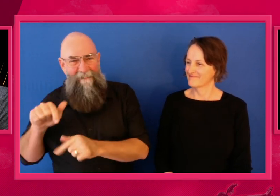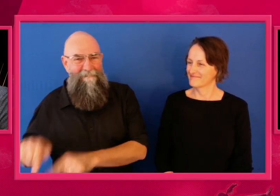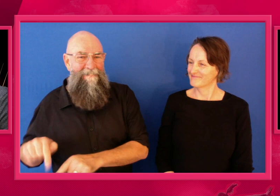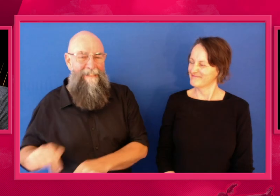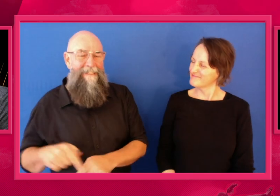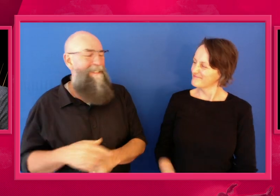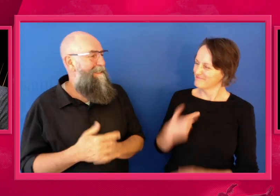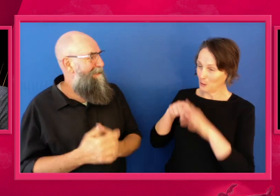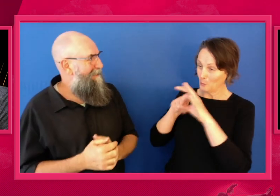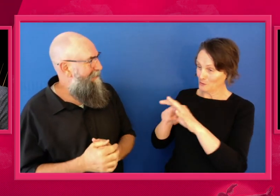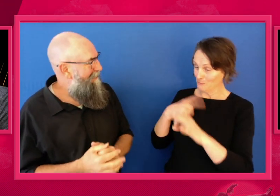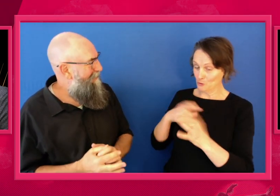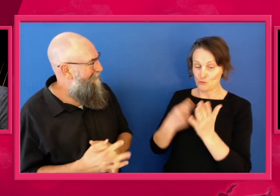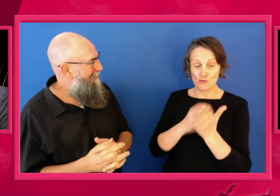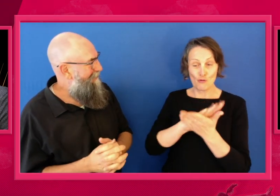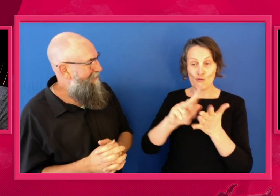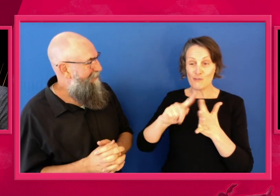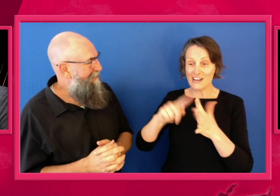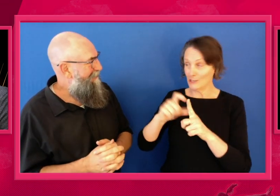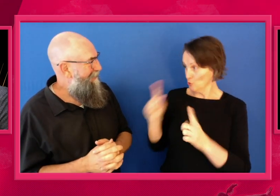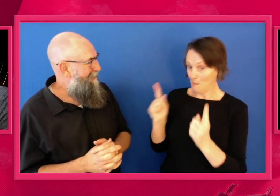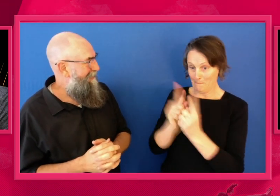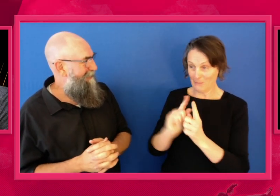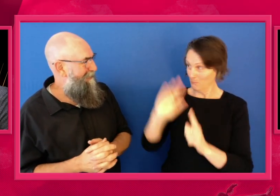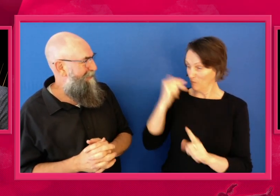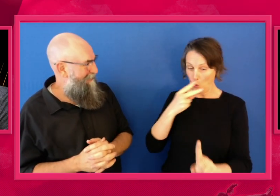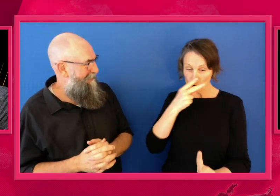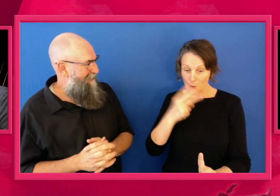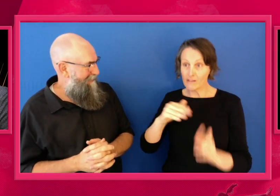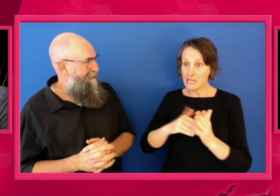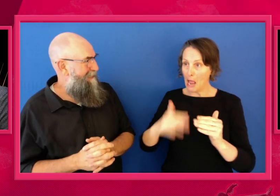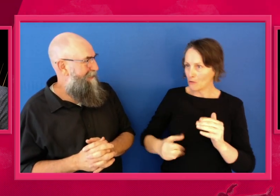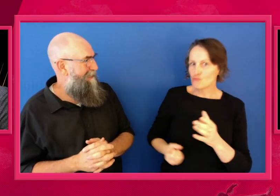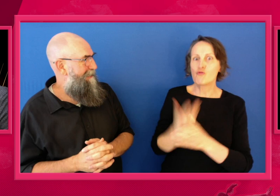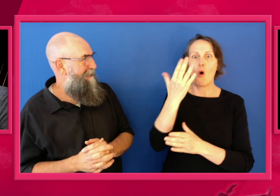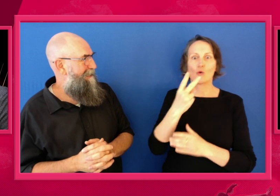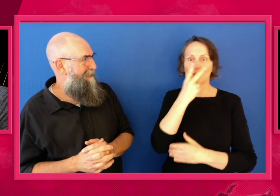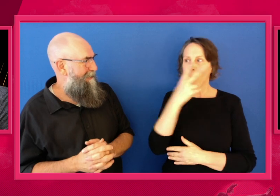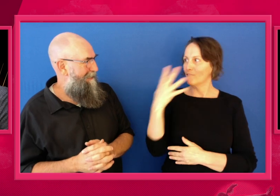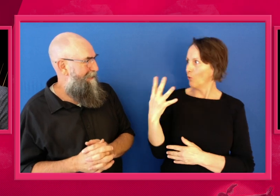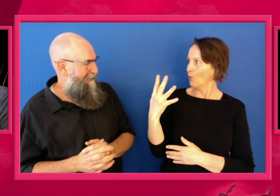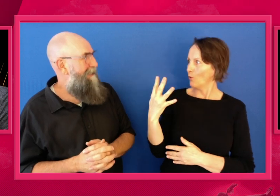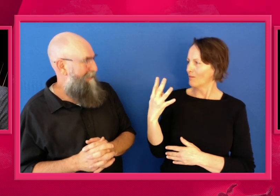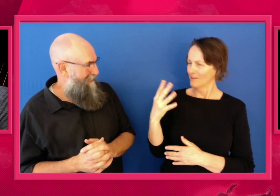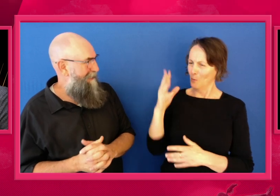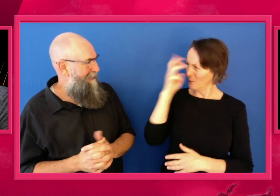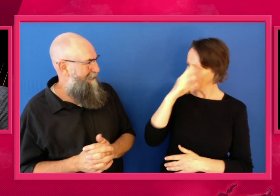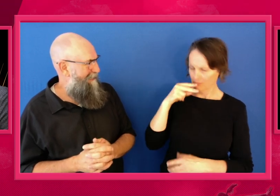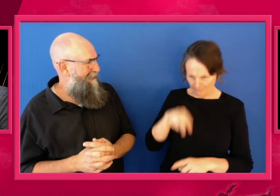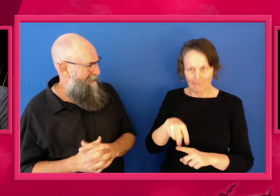Georgie Tunny: Is it weird seeing, you know, this 12-year-old just rise, and now he is on the world stage, 24 years of age. That would probably flip me out, I think.